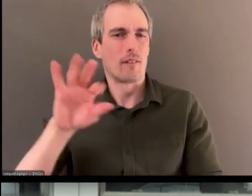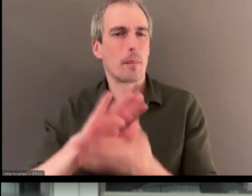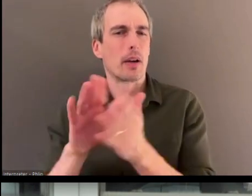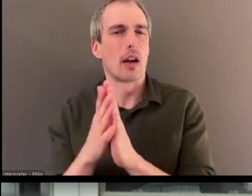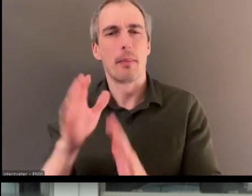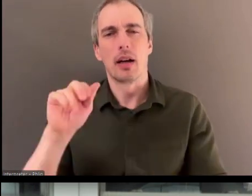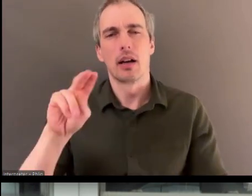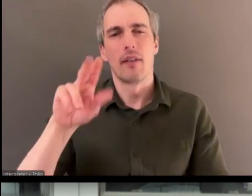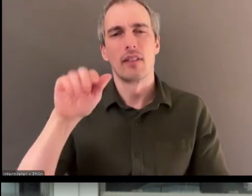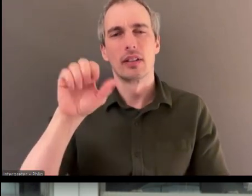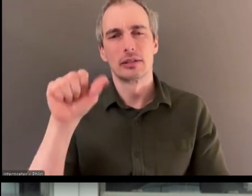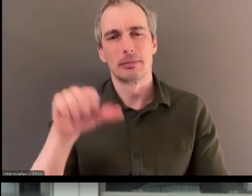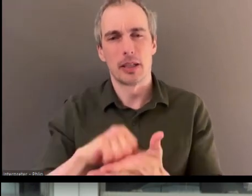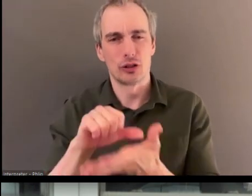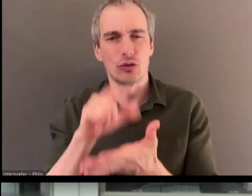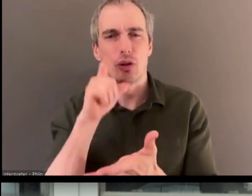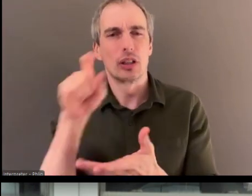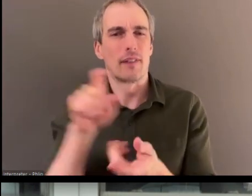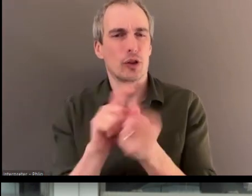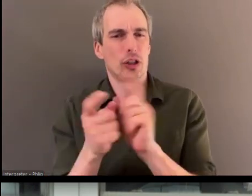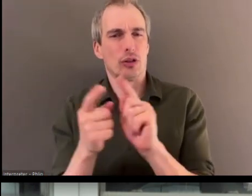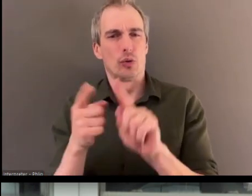With Markdown you can convert it into anything.